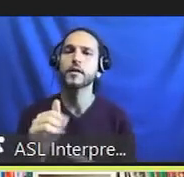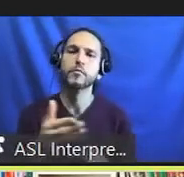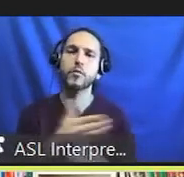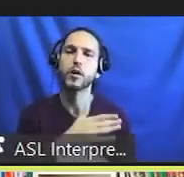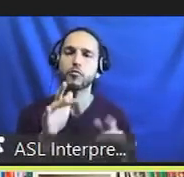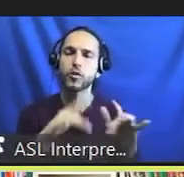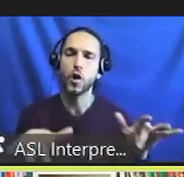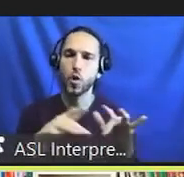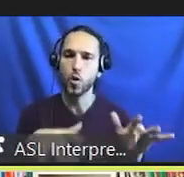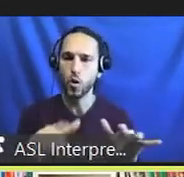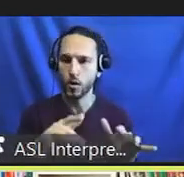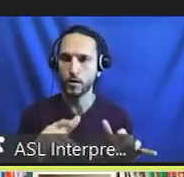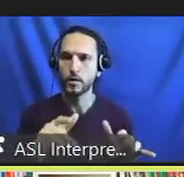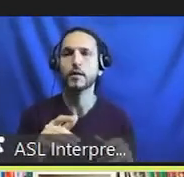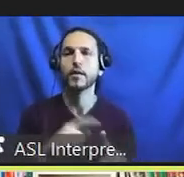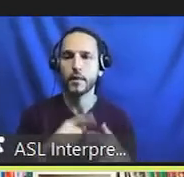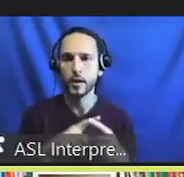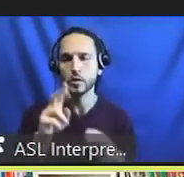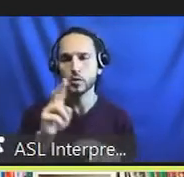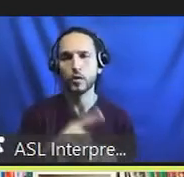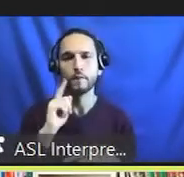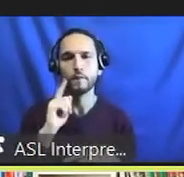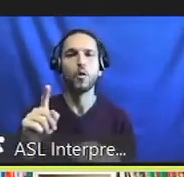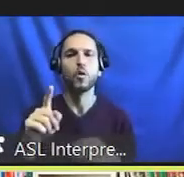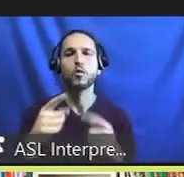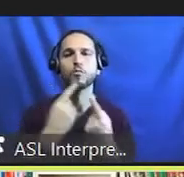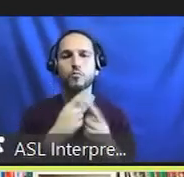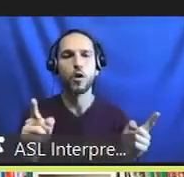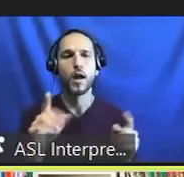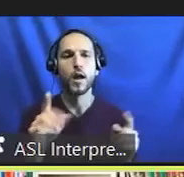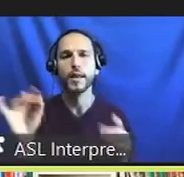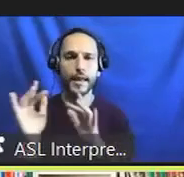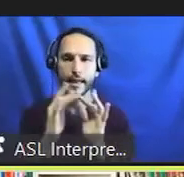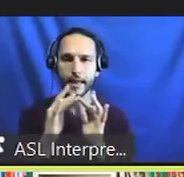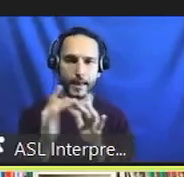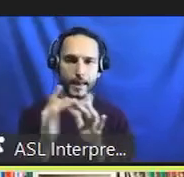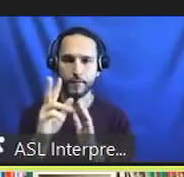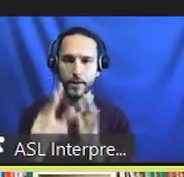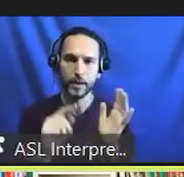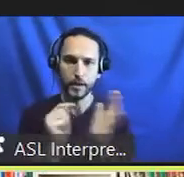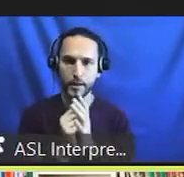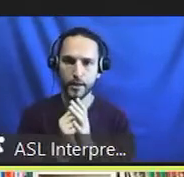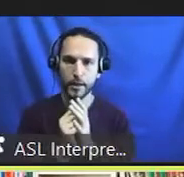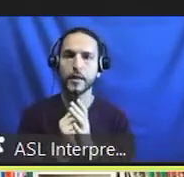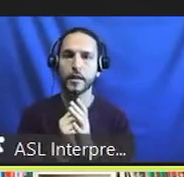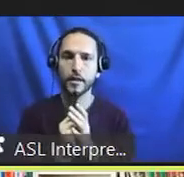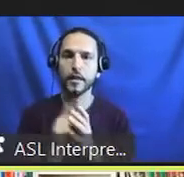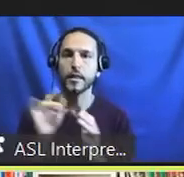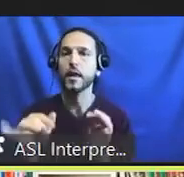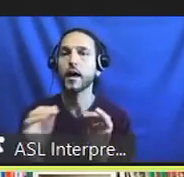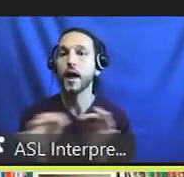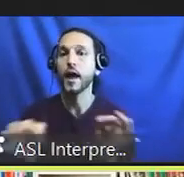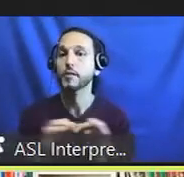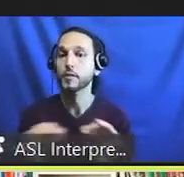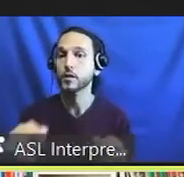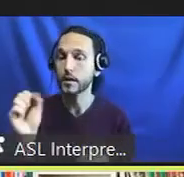And it's used for broadcast and internet videos. The captioning on these can basically be turned off.